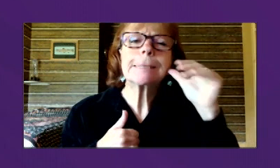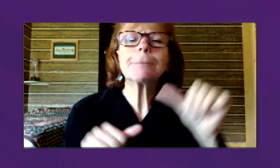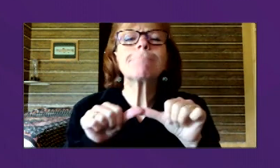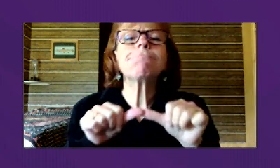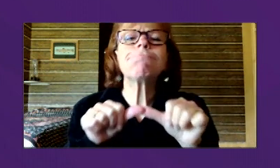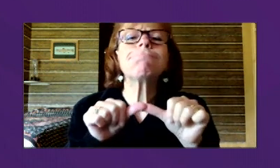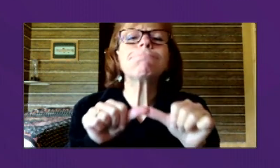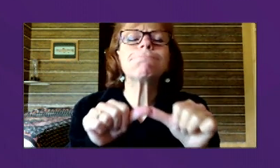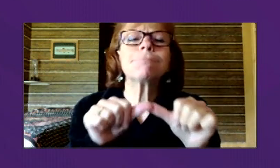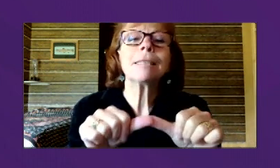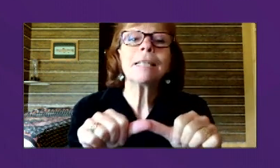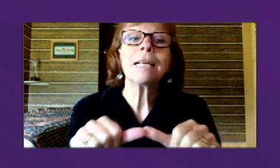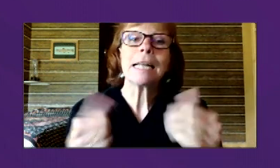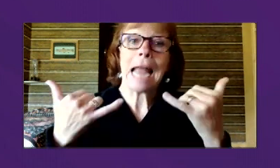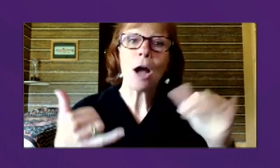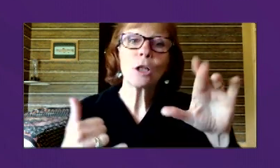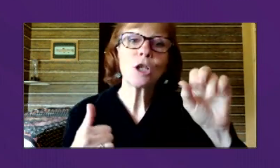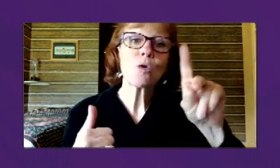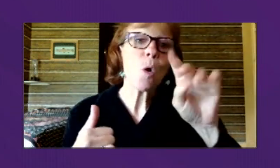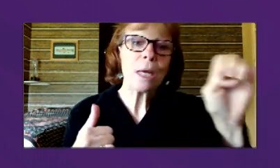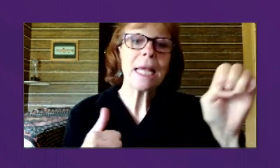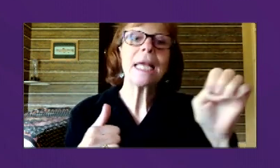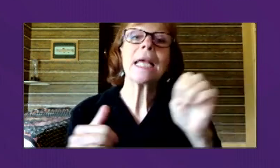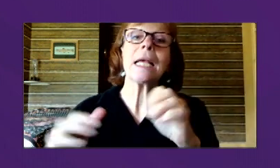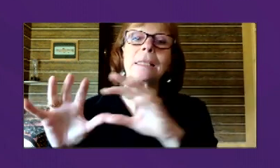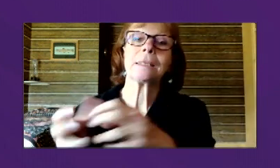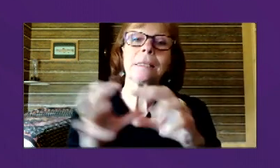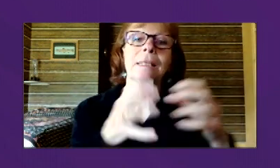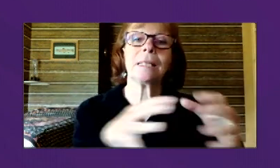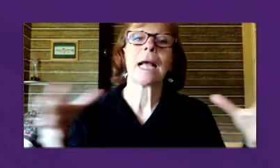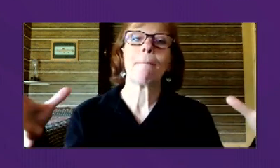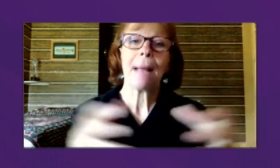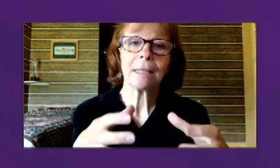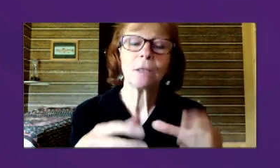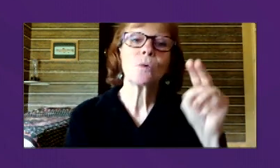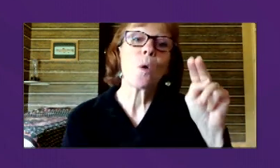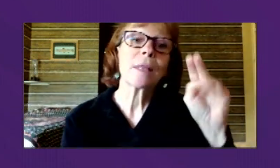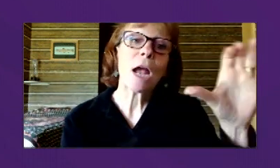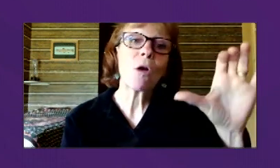nations today, the Eastern Band of Cherokee in North Carolina, the Cherokee Nation in Oklahoma,